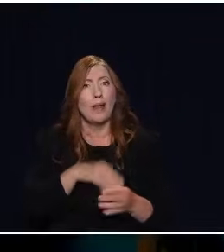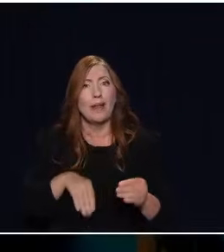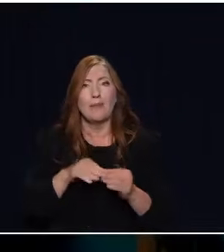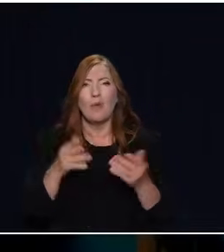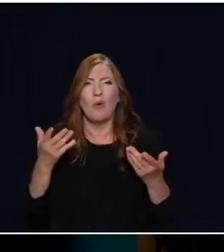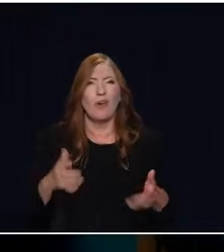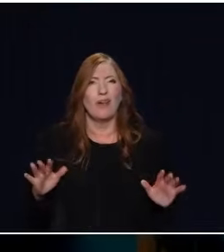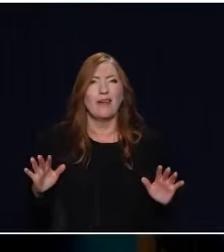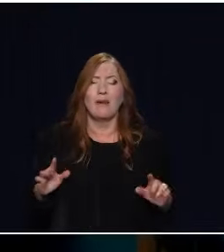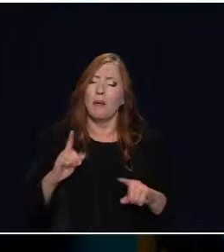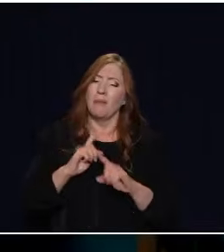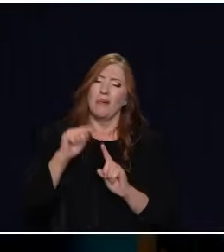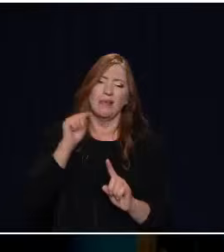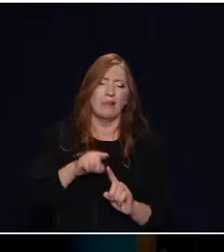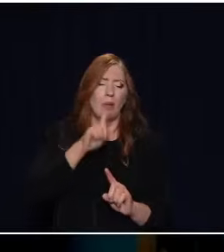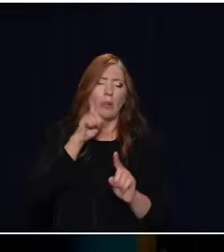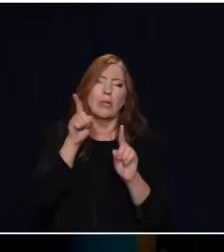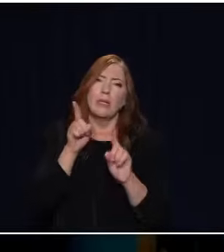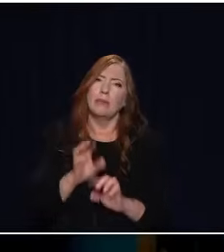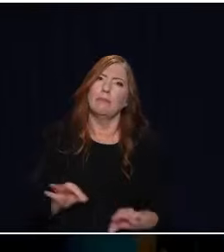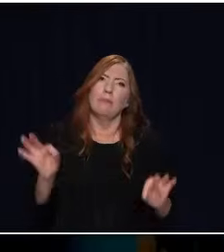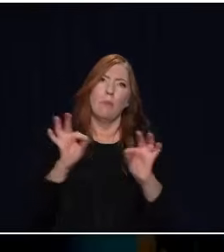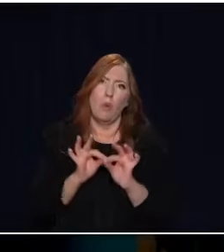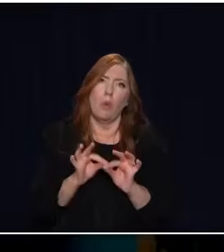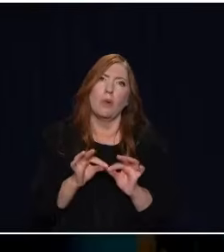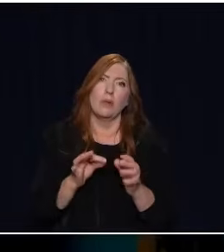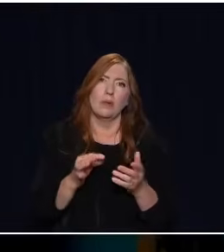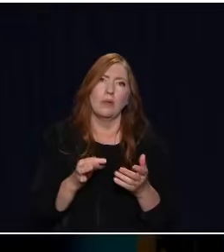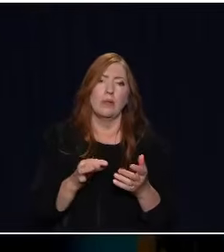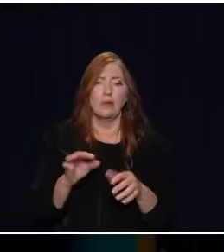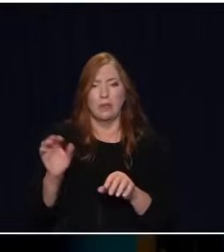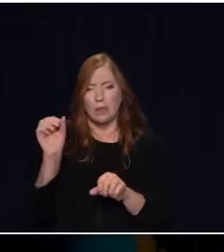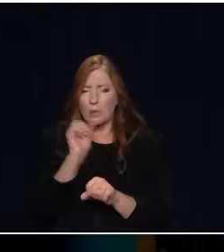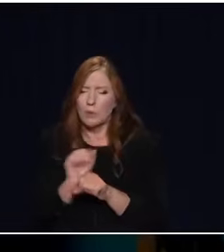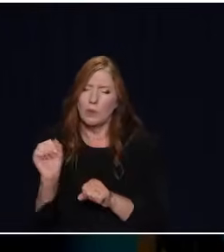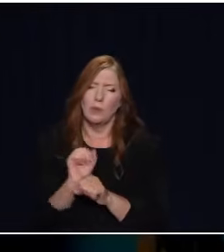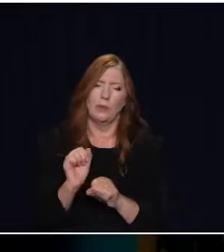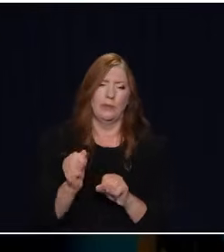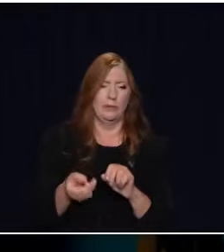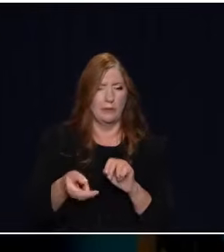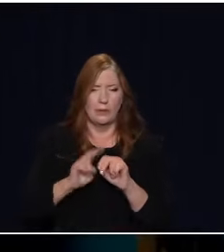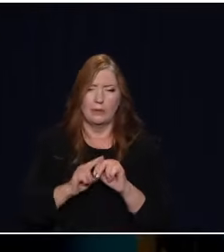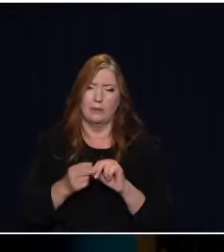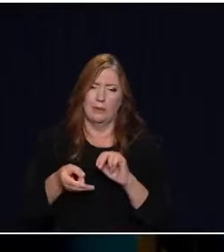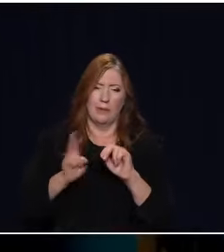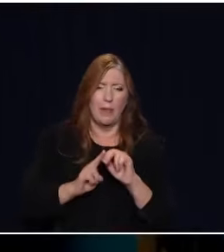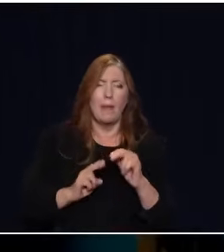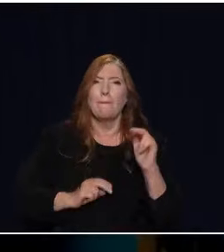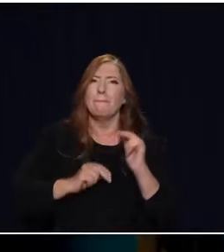SPECIALIZING IN BEHAVIORS. WE DON'T HAVE NURSES IN SCHOOLS ANYMORE.